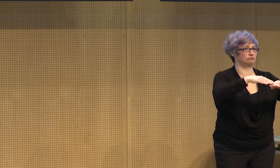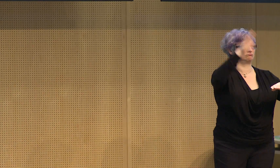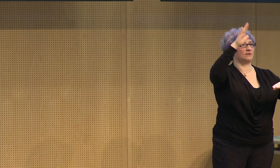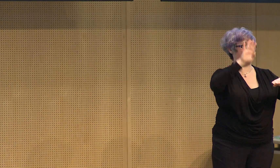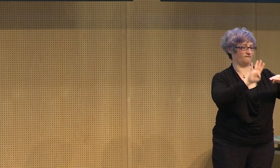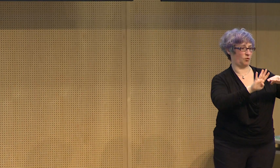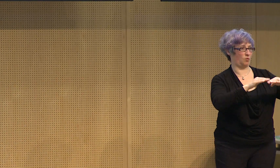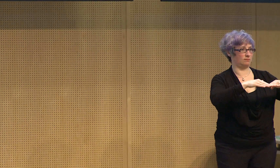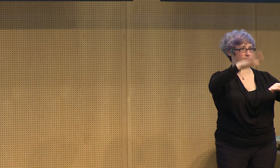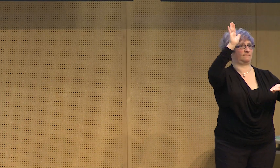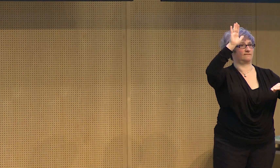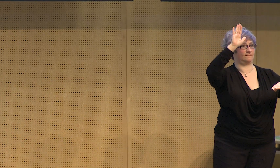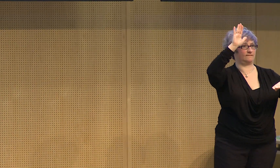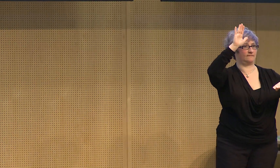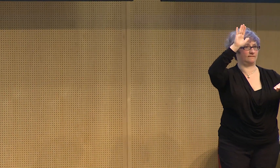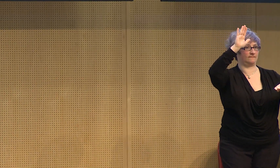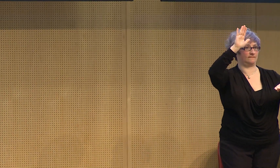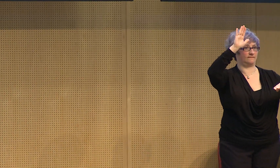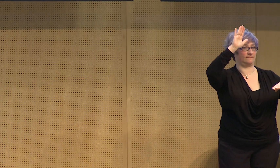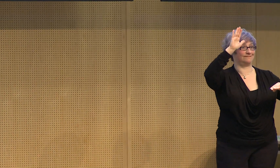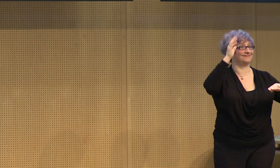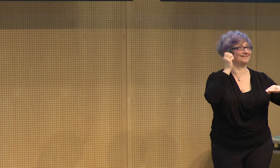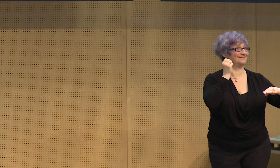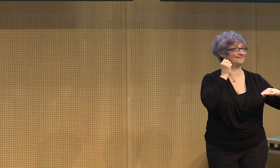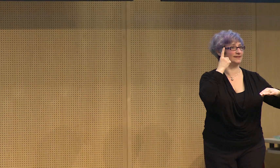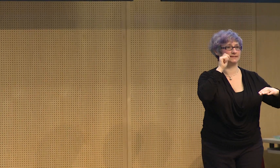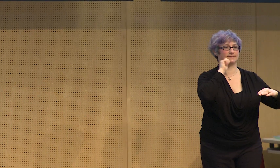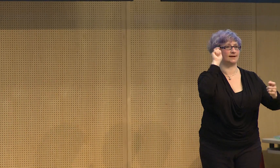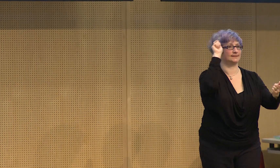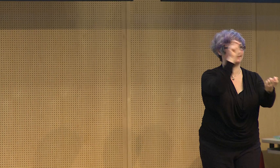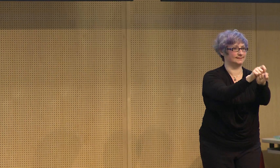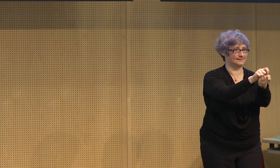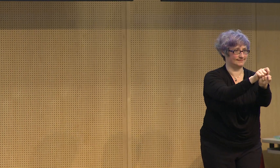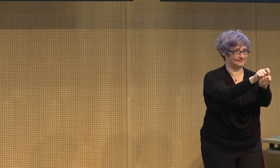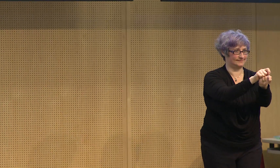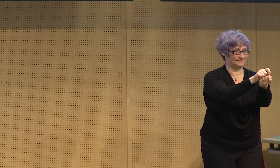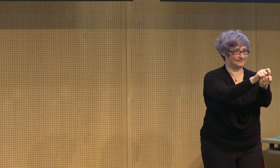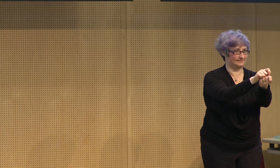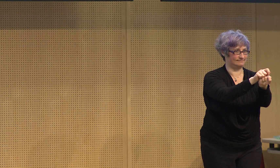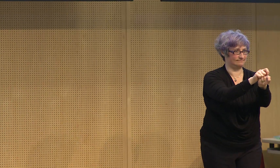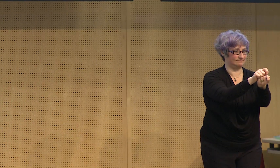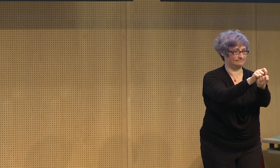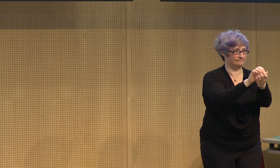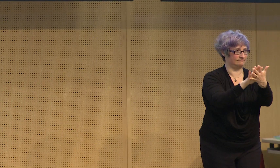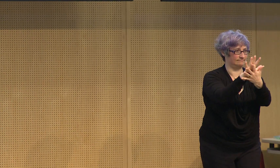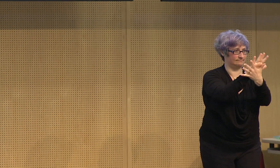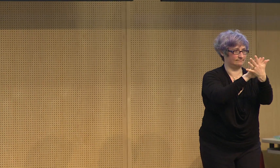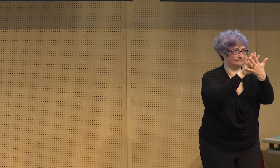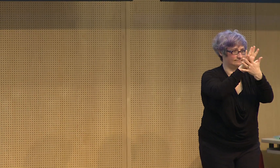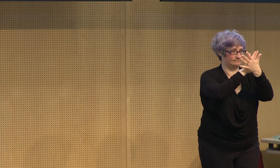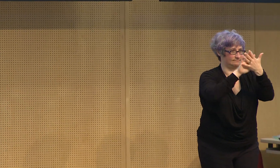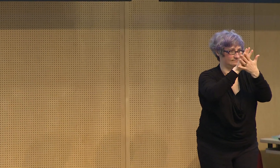Quantities above 4 is where approximation is used